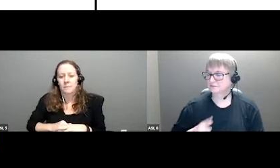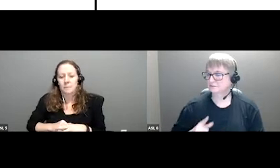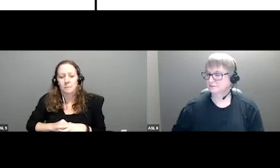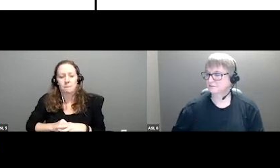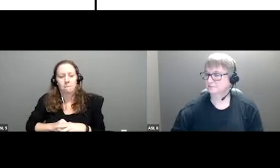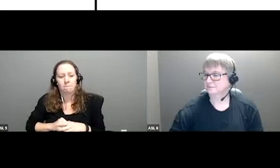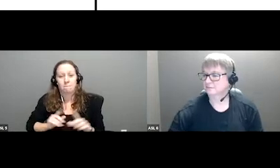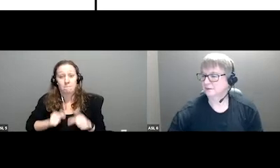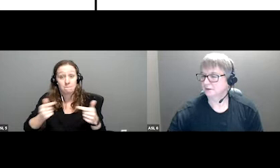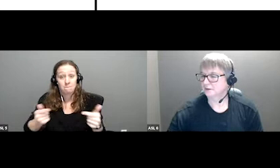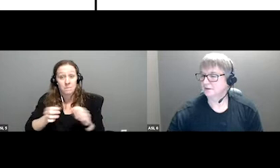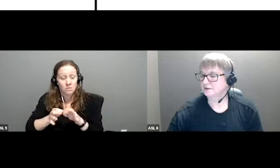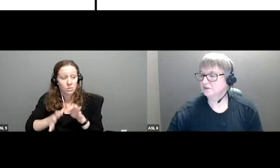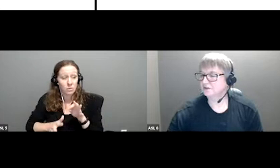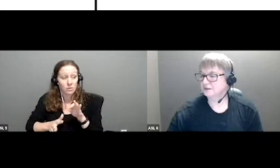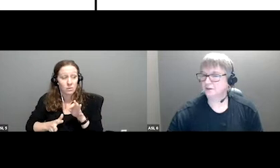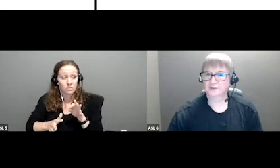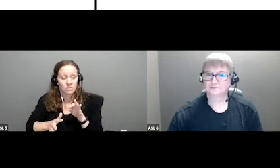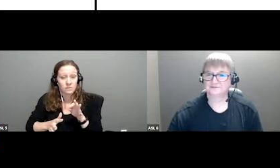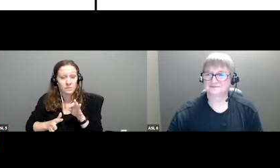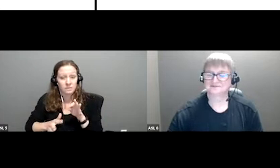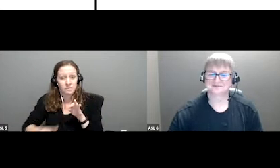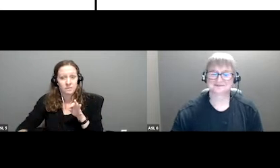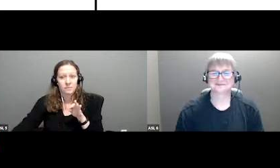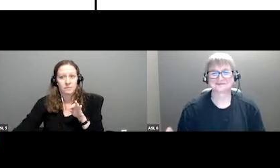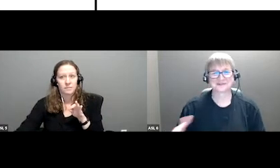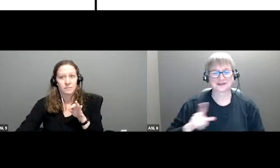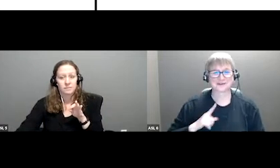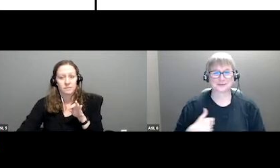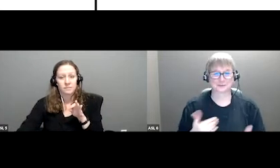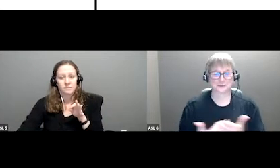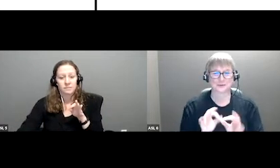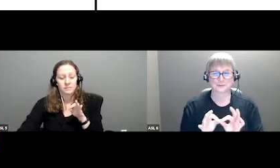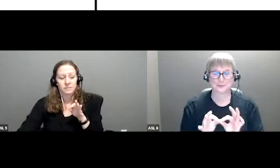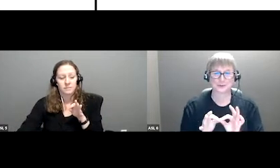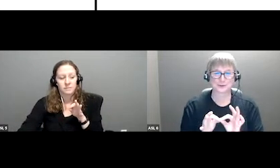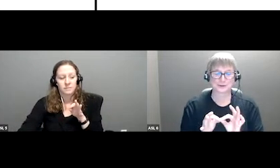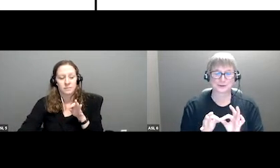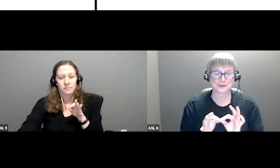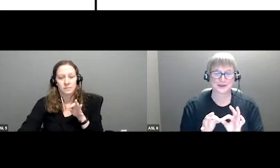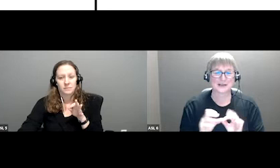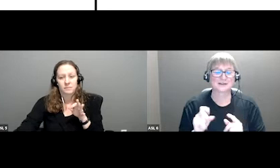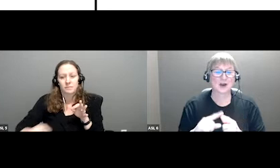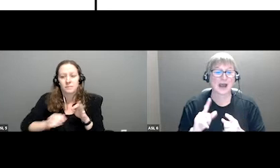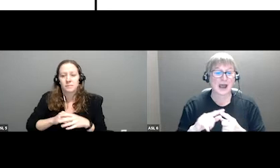in a few minutes by my colleagues Khaddouj Souaid and Thomas Bergbusch. So, in moving